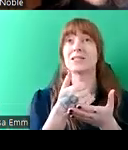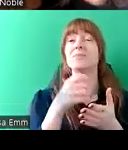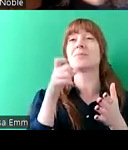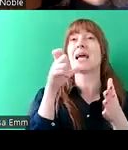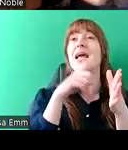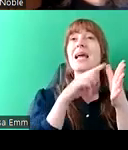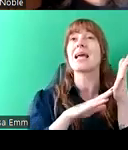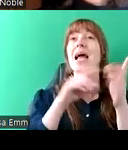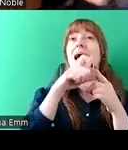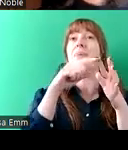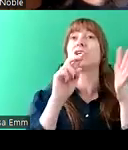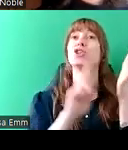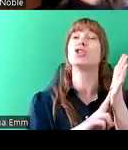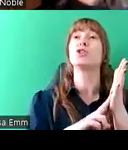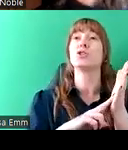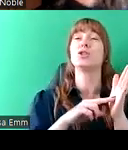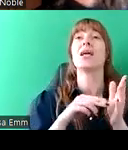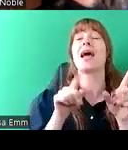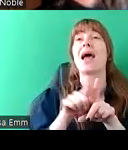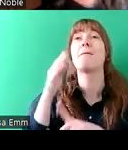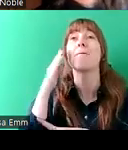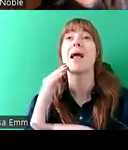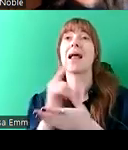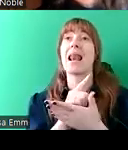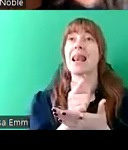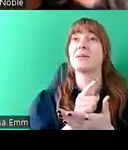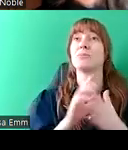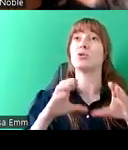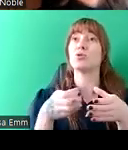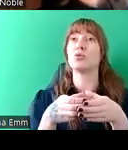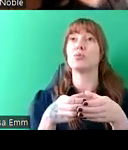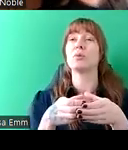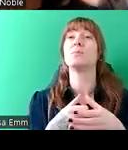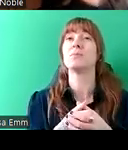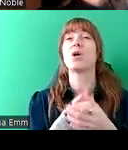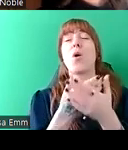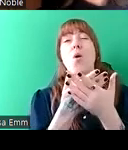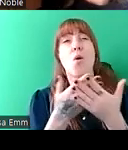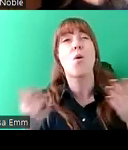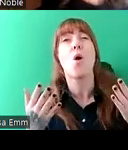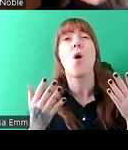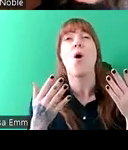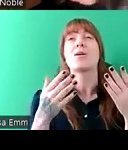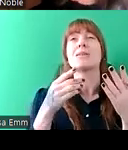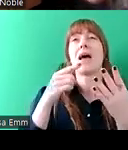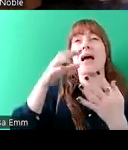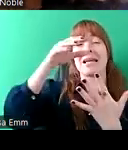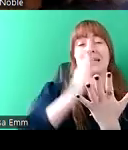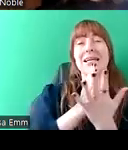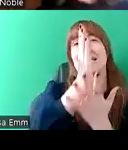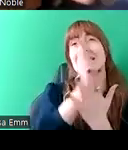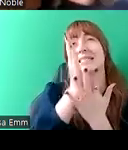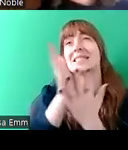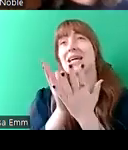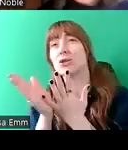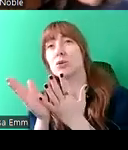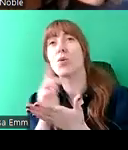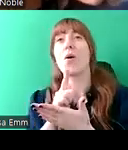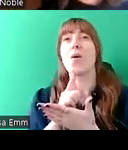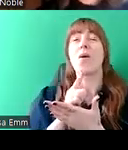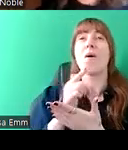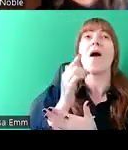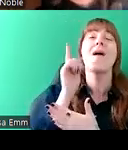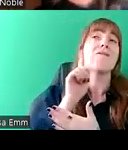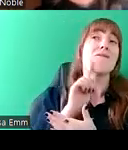Centre and Black Lesbian Group. So, there's a lot about intersectional feminism in there;